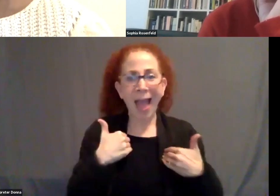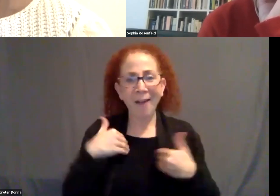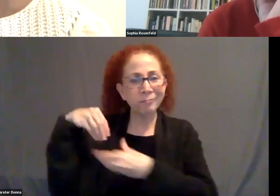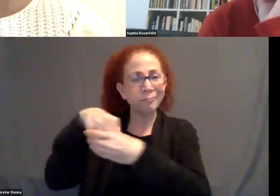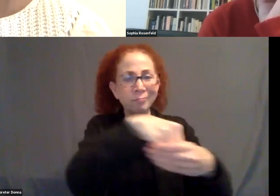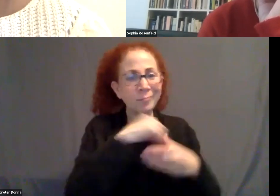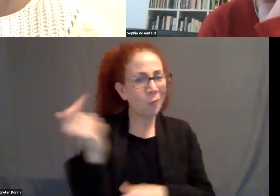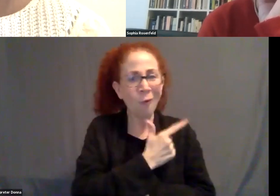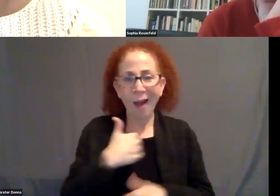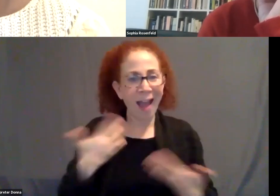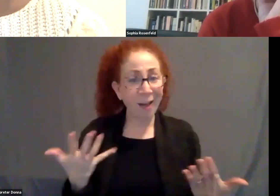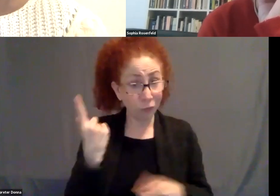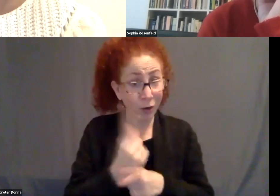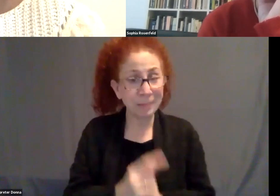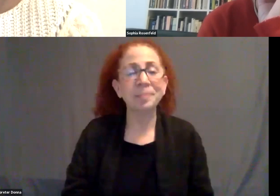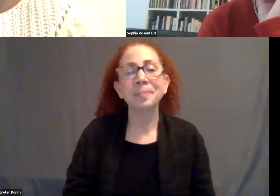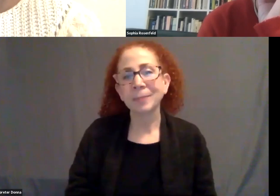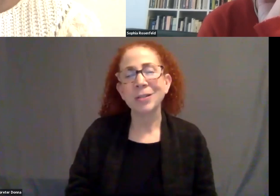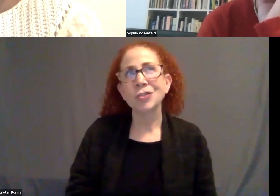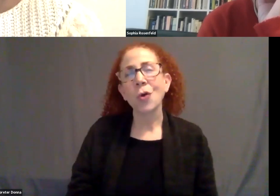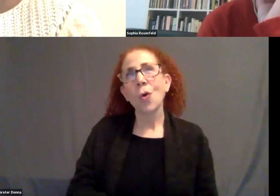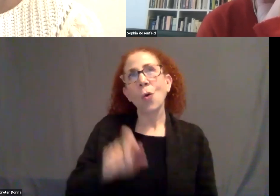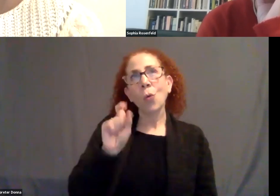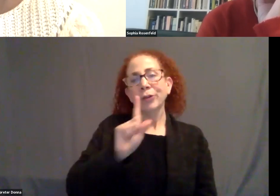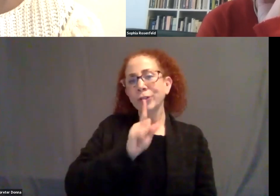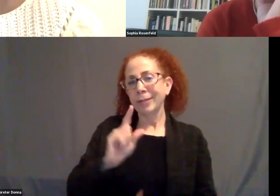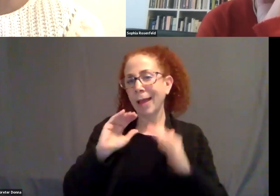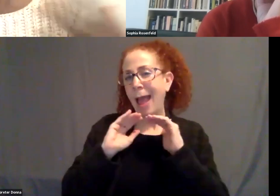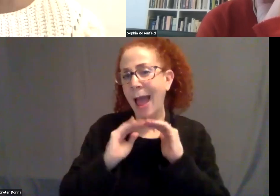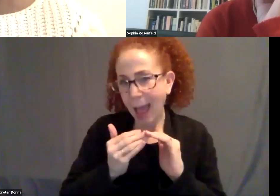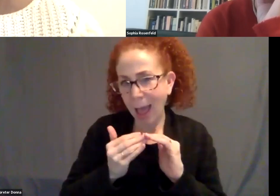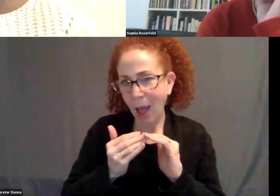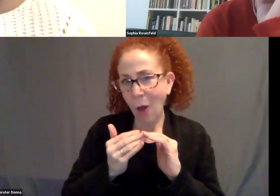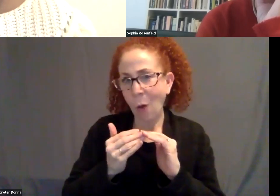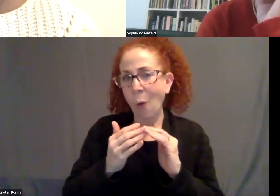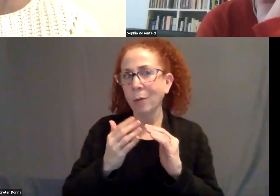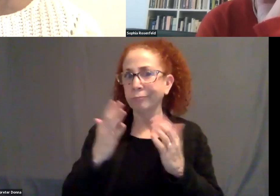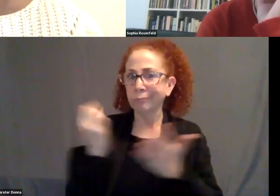And the question is like, how does it get exercised?